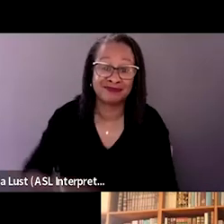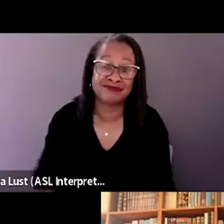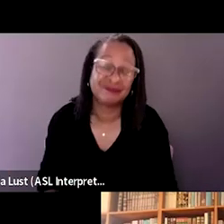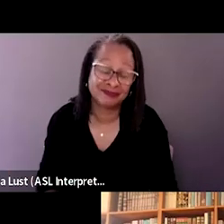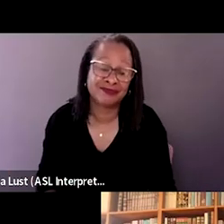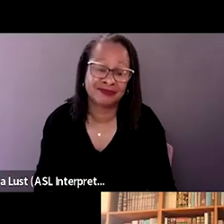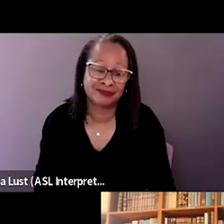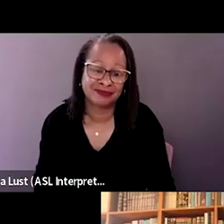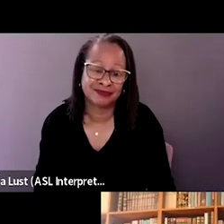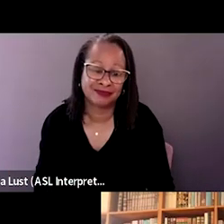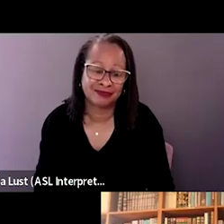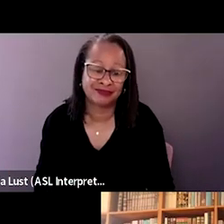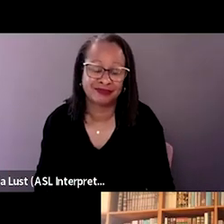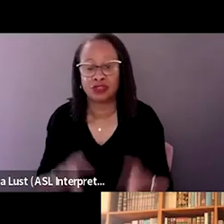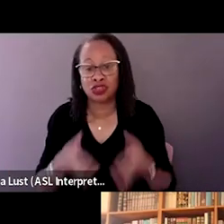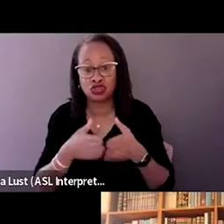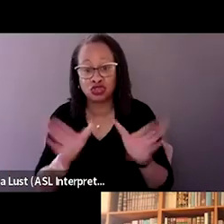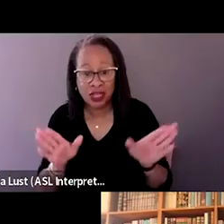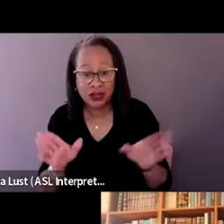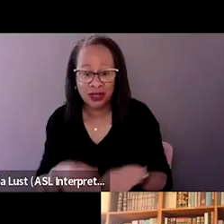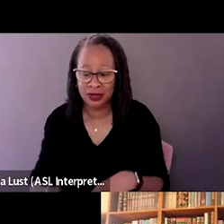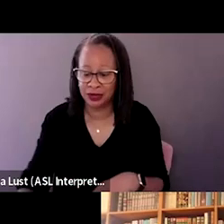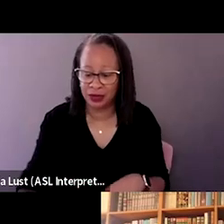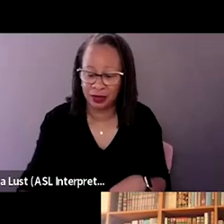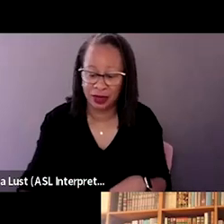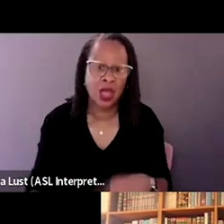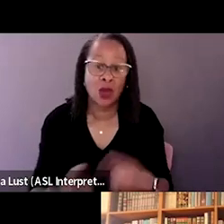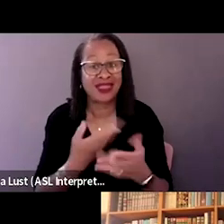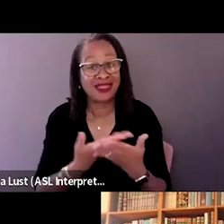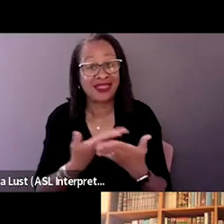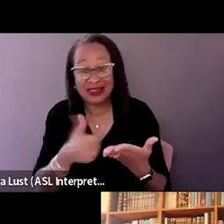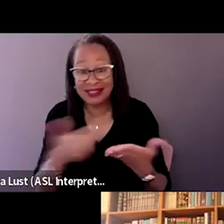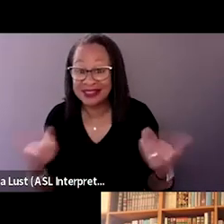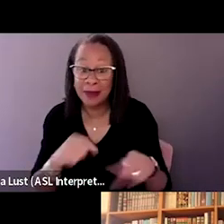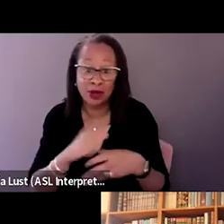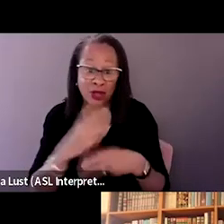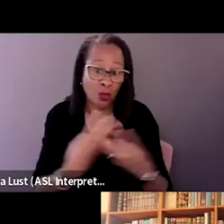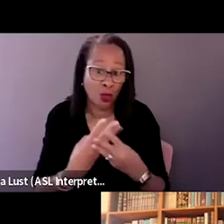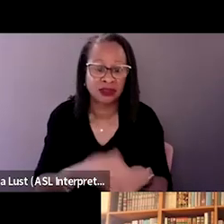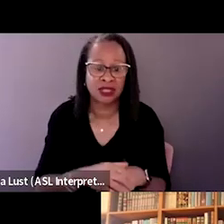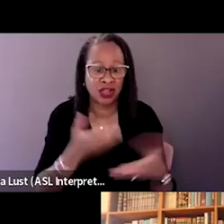In general you know, when an event is happening in the world, you receive immediately the day after